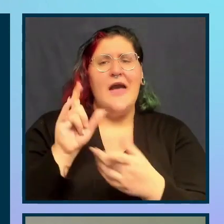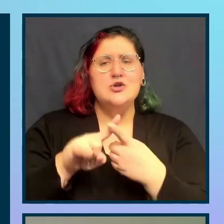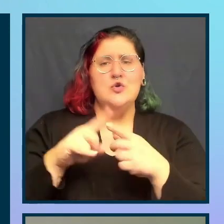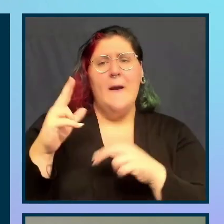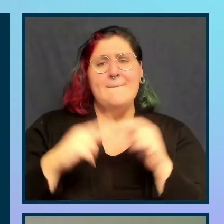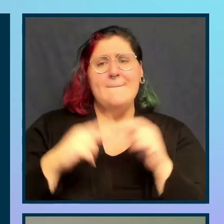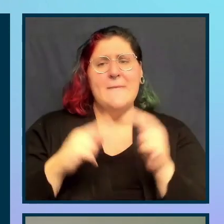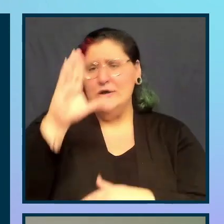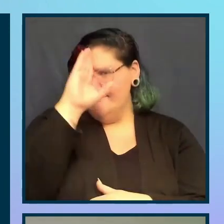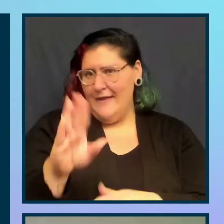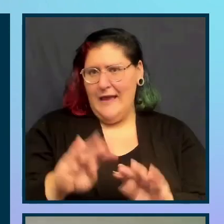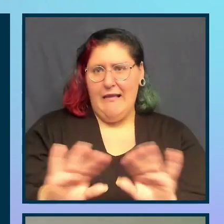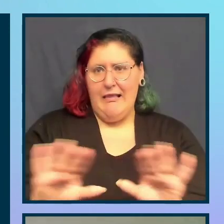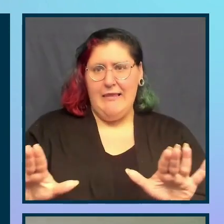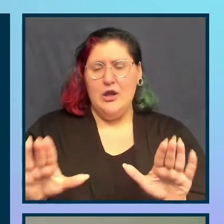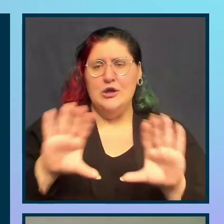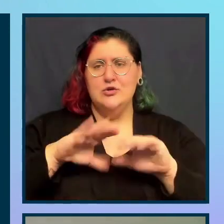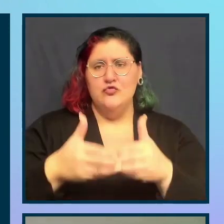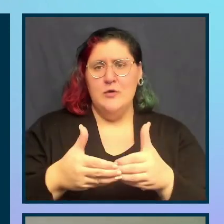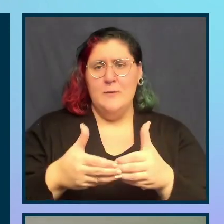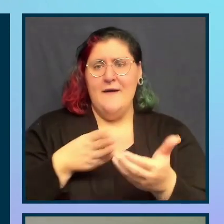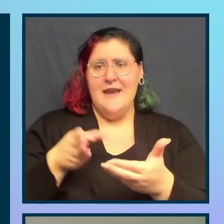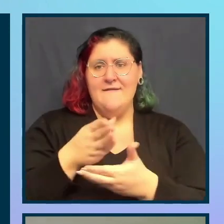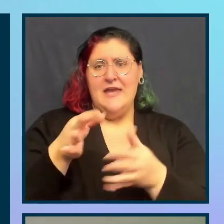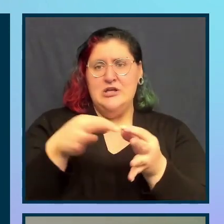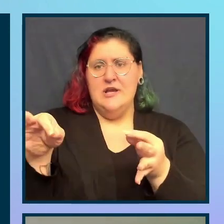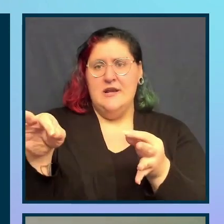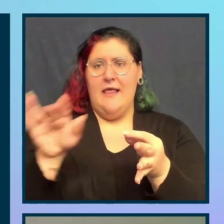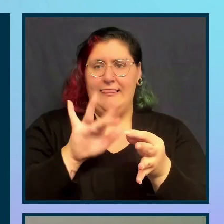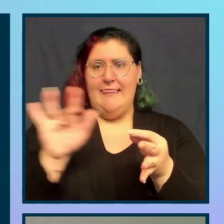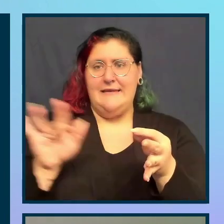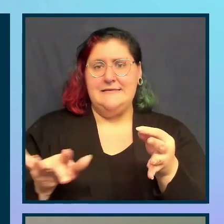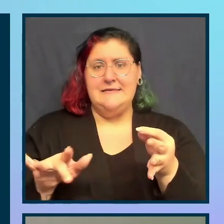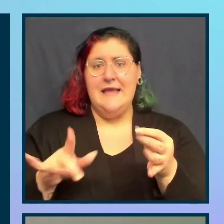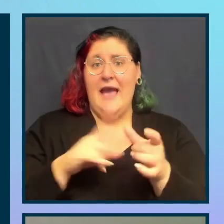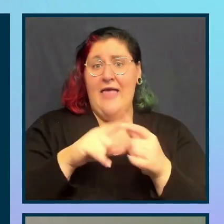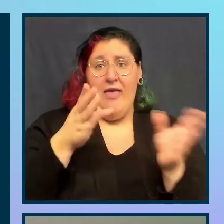there is a screenshot of an article from Adrian Roseli called, "Don't Use ARIA Menu Rules for Site Nav."